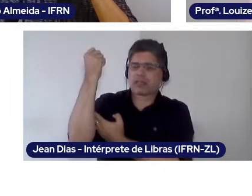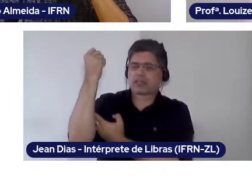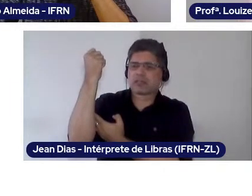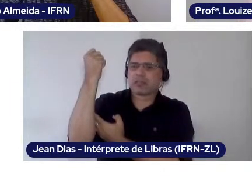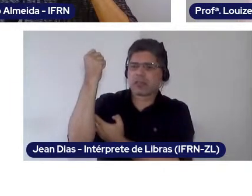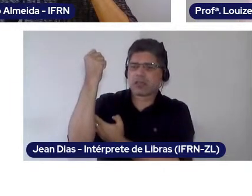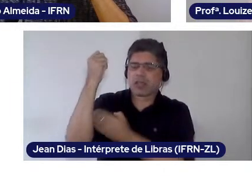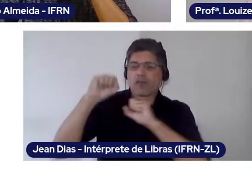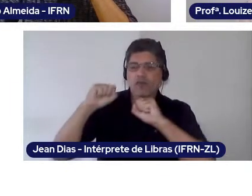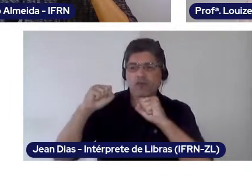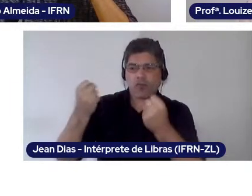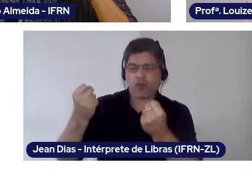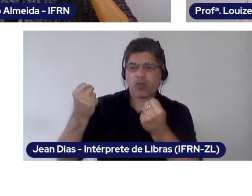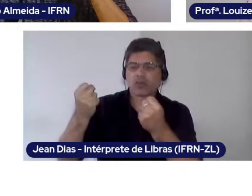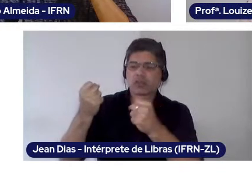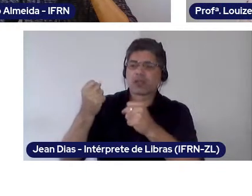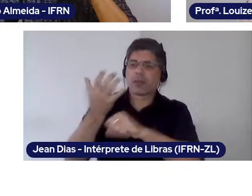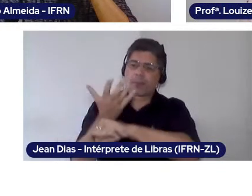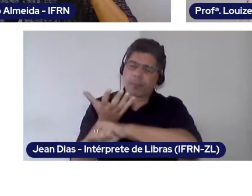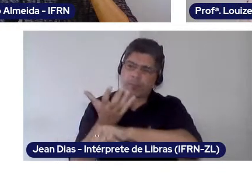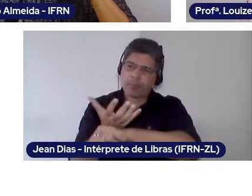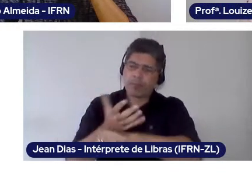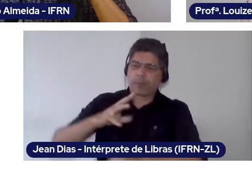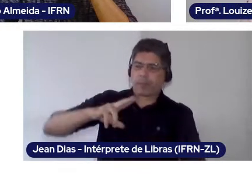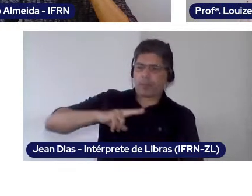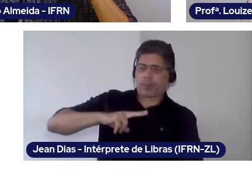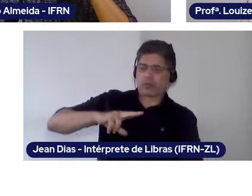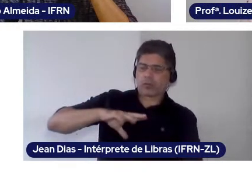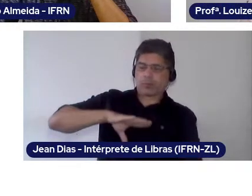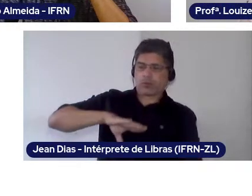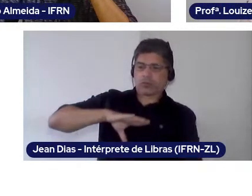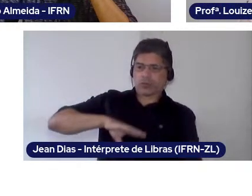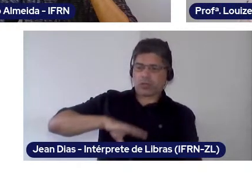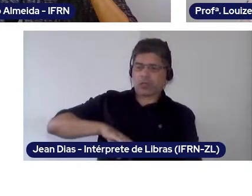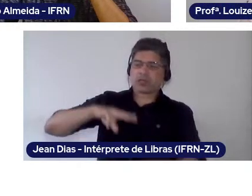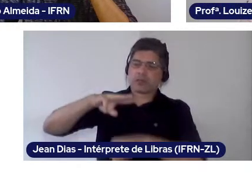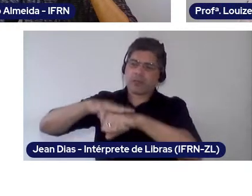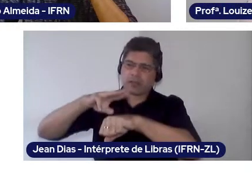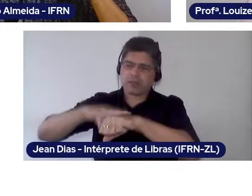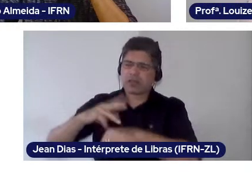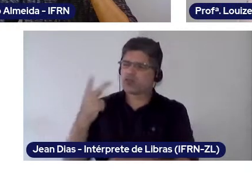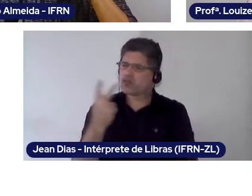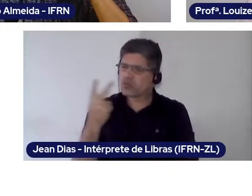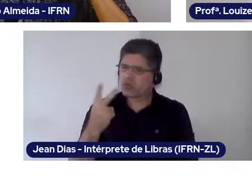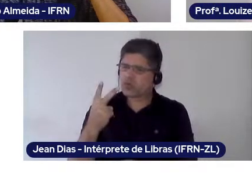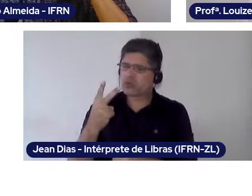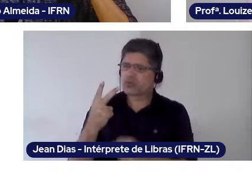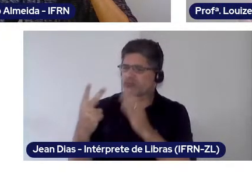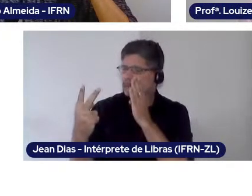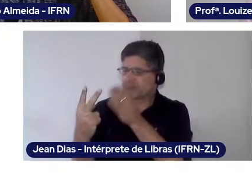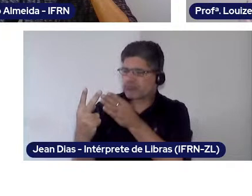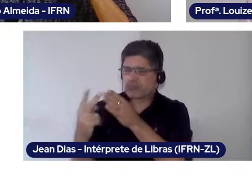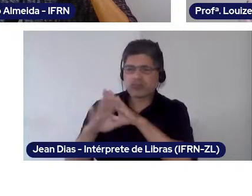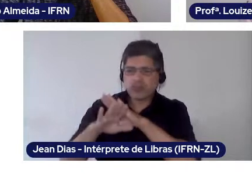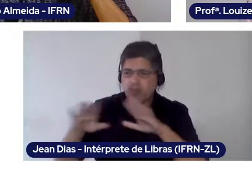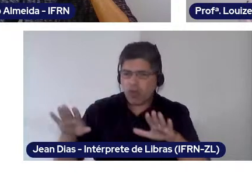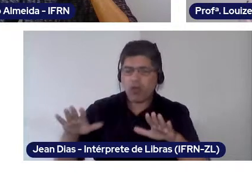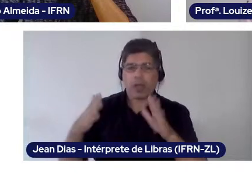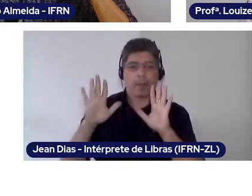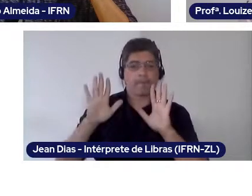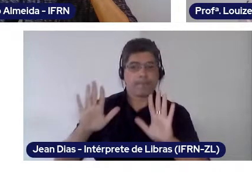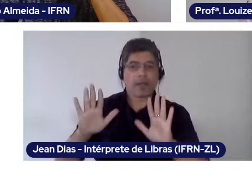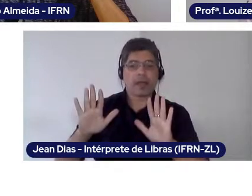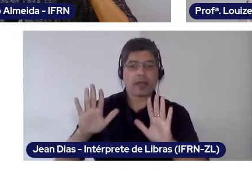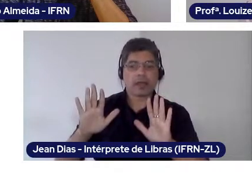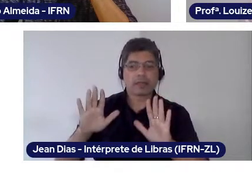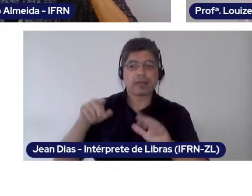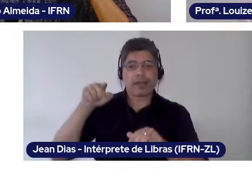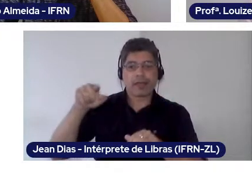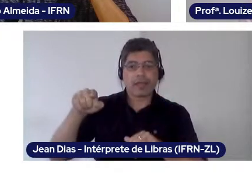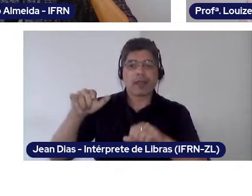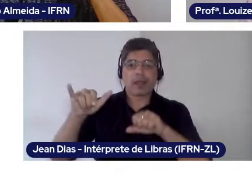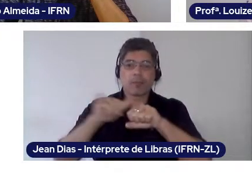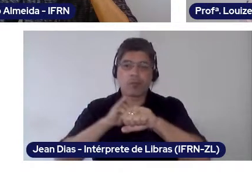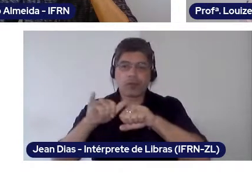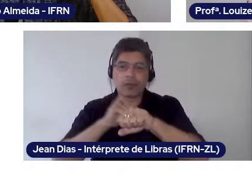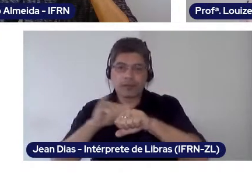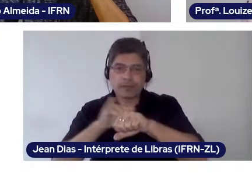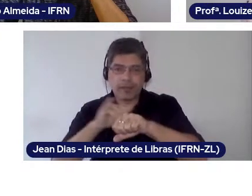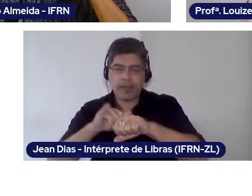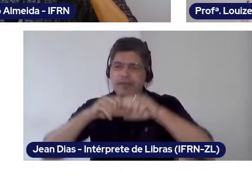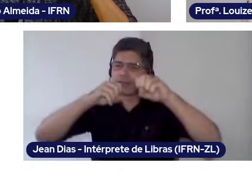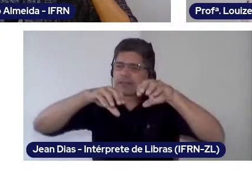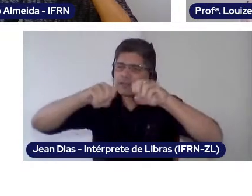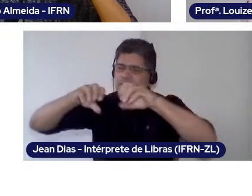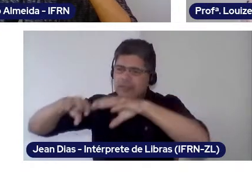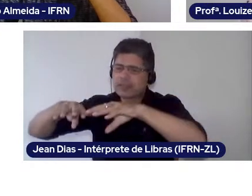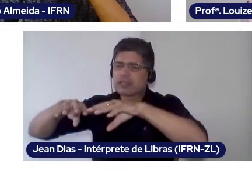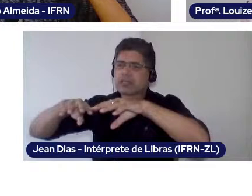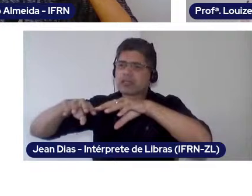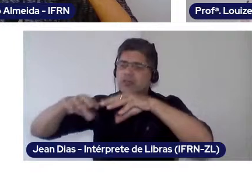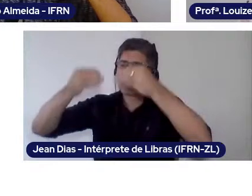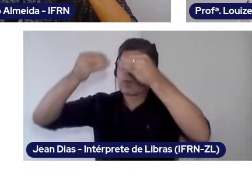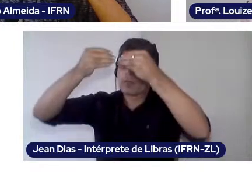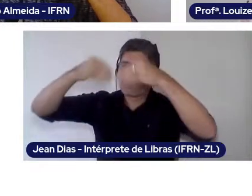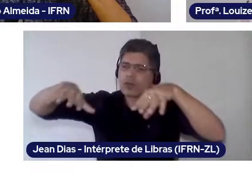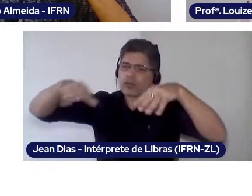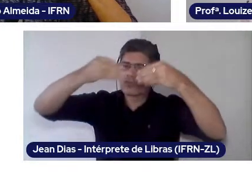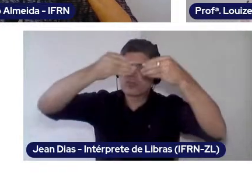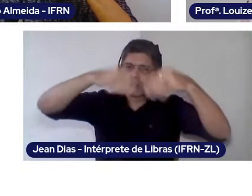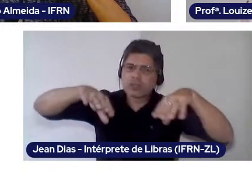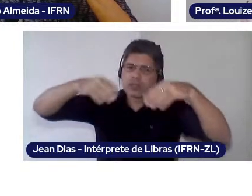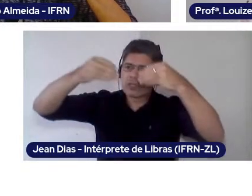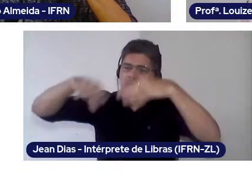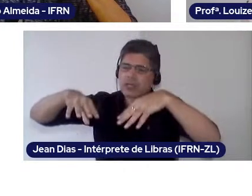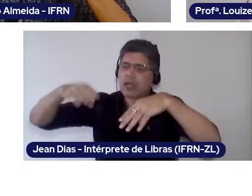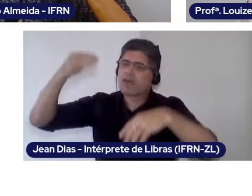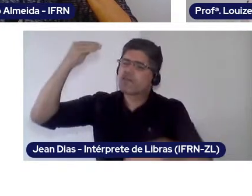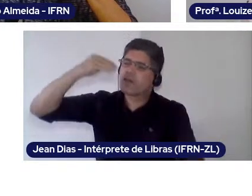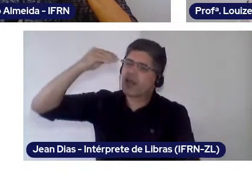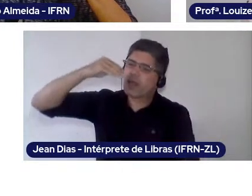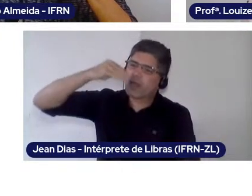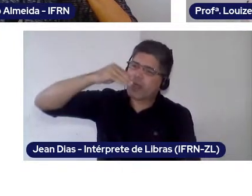and still treates them in a rudimentary way. And inside a teaching model that weakens teaching quality.